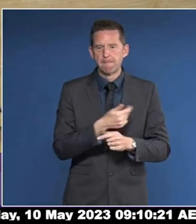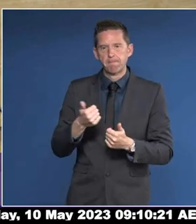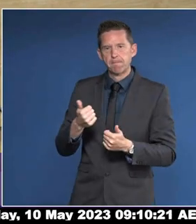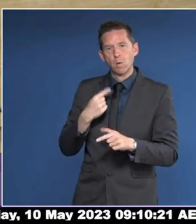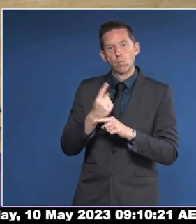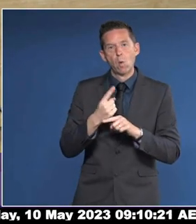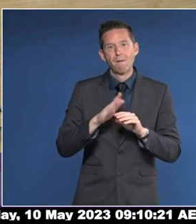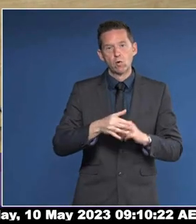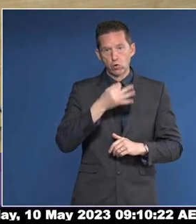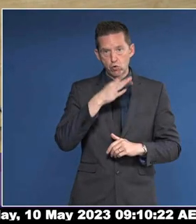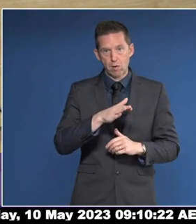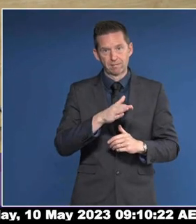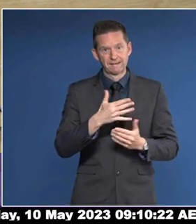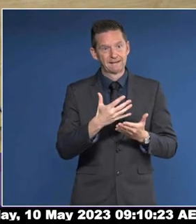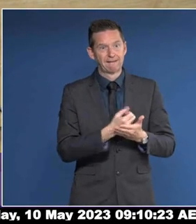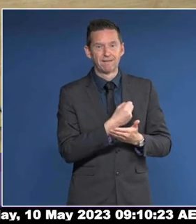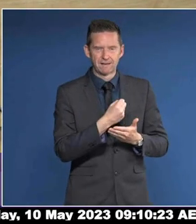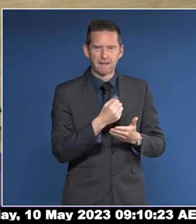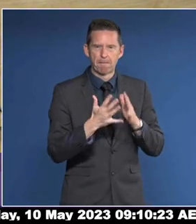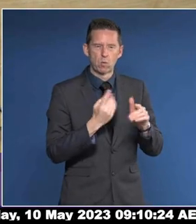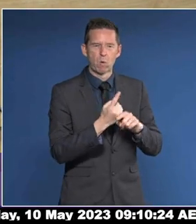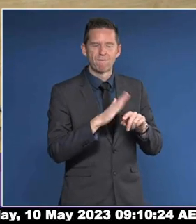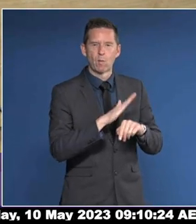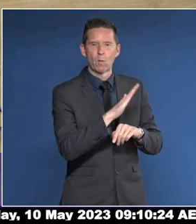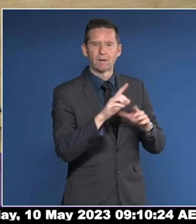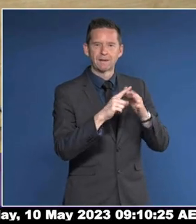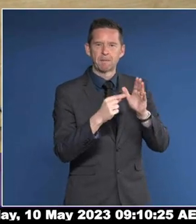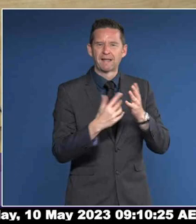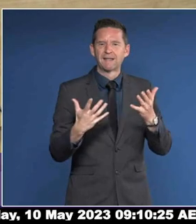department but I mean no disrespect in terms of the current name of the department.